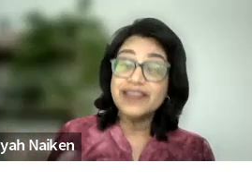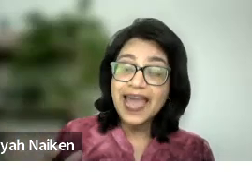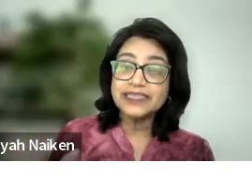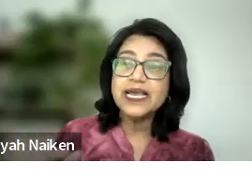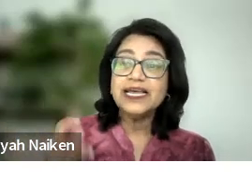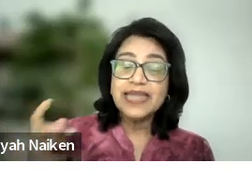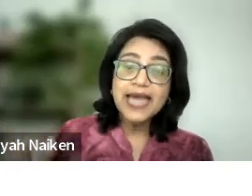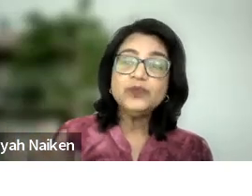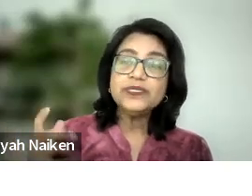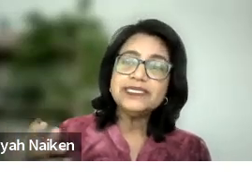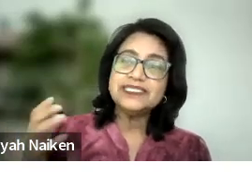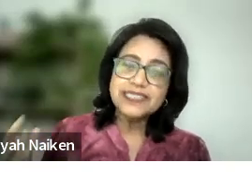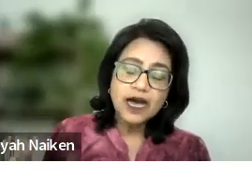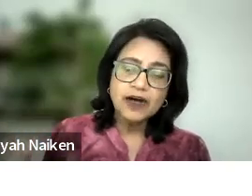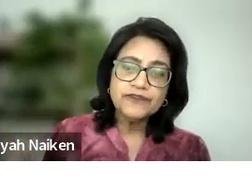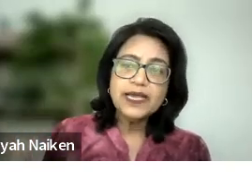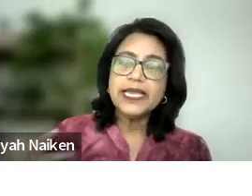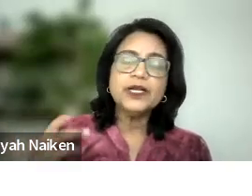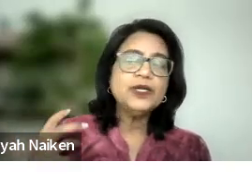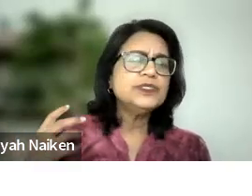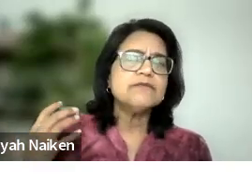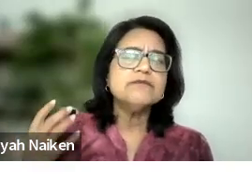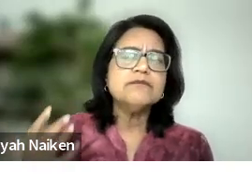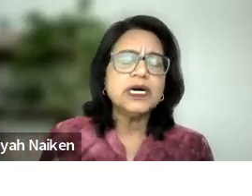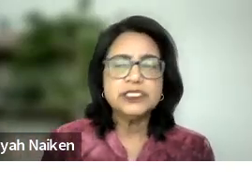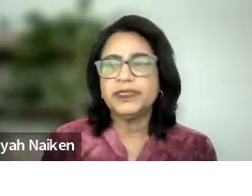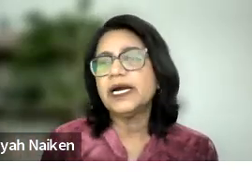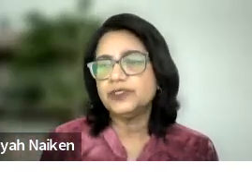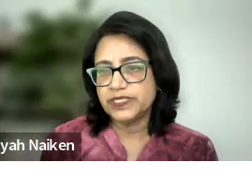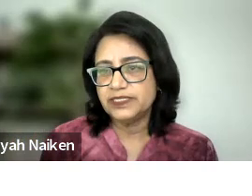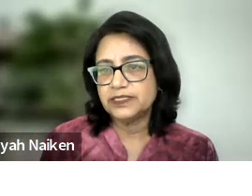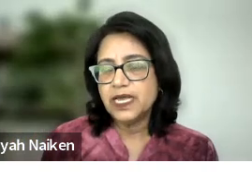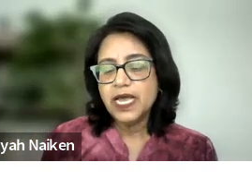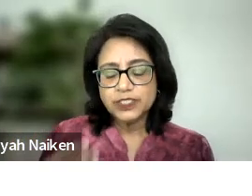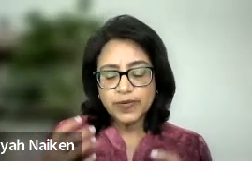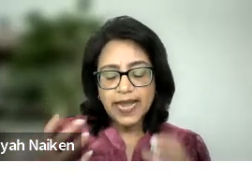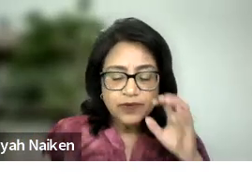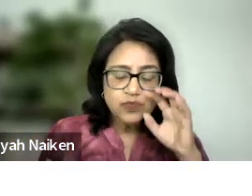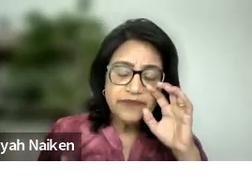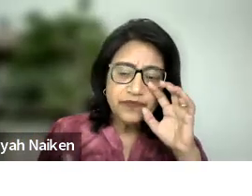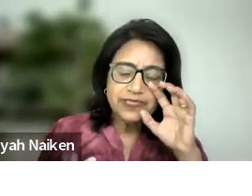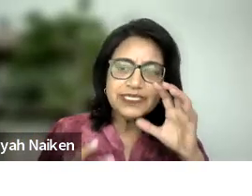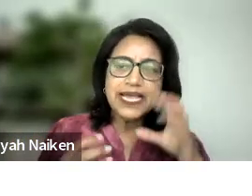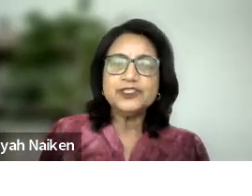We have countries of the middle east, and oftentimes when we think Asia, our mind goes more to what is on the right-hand side of your map.